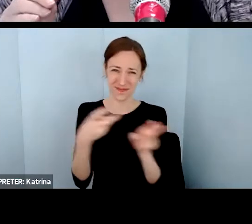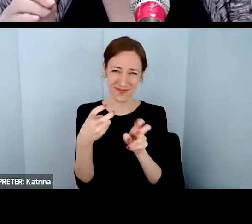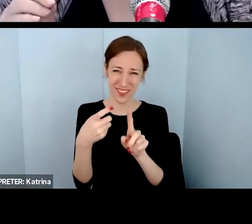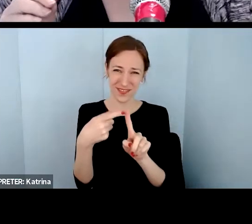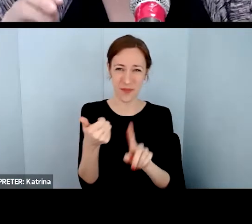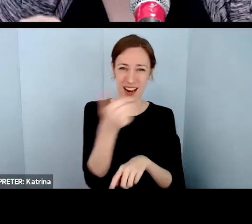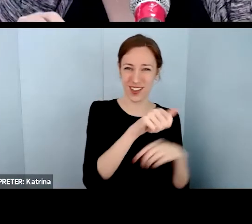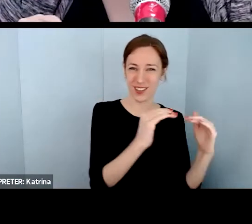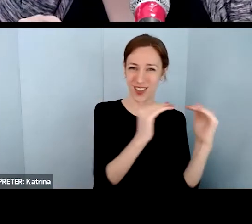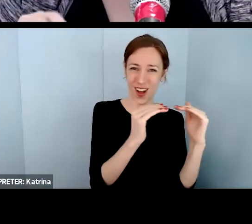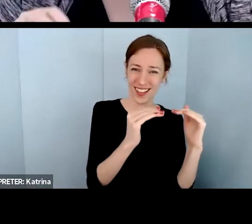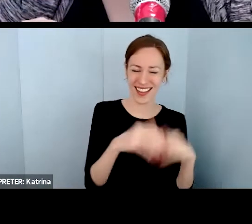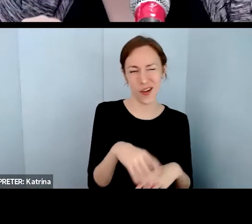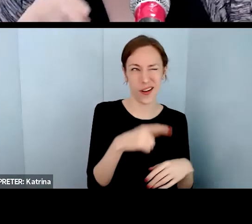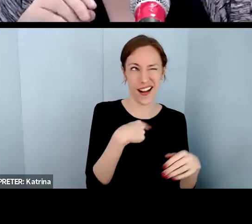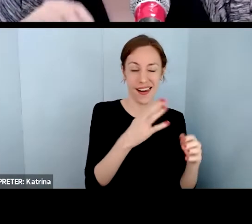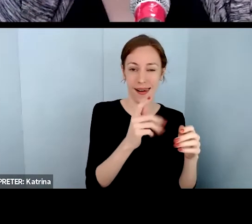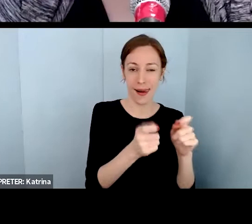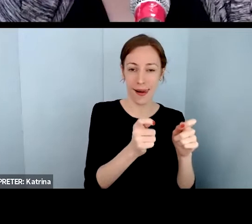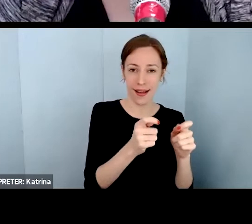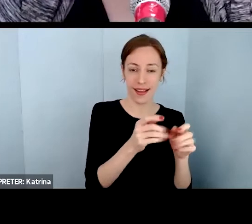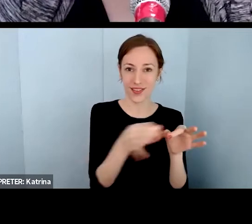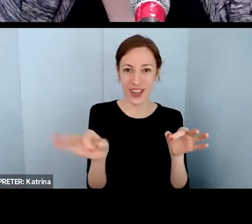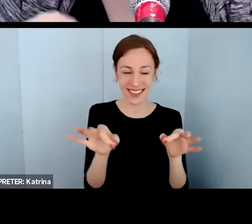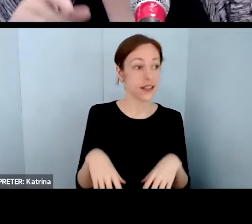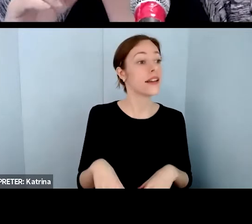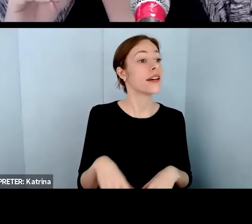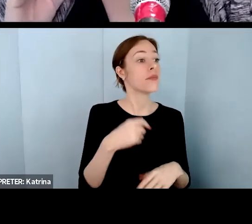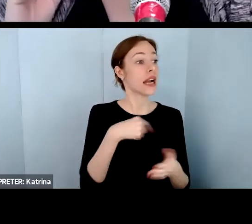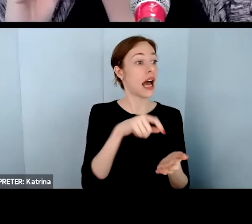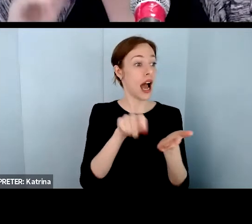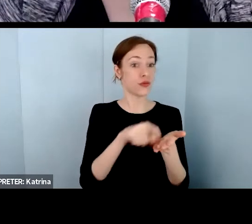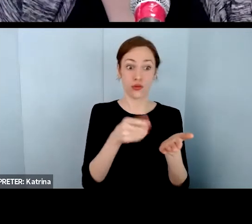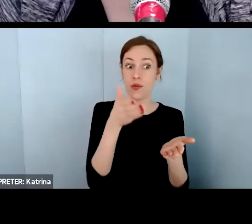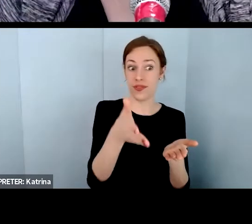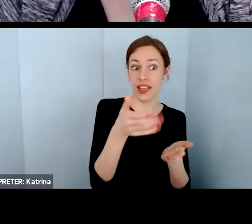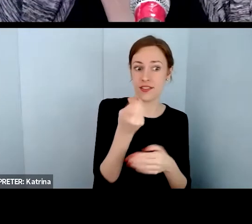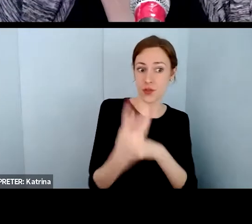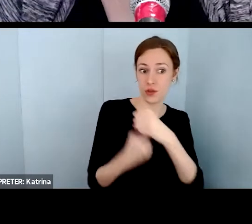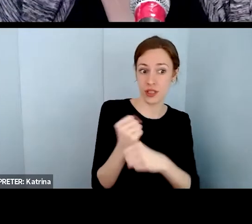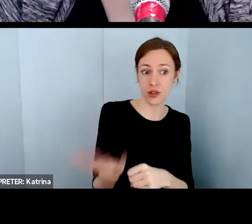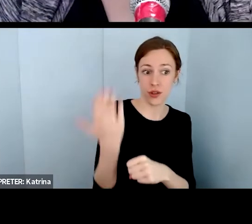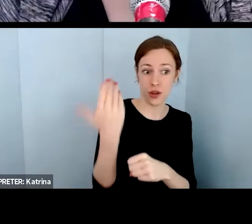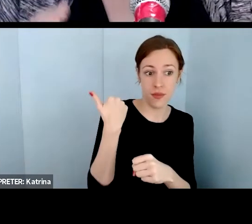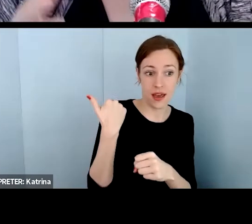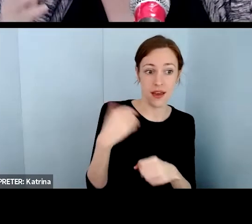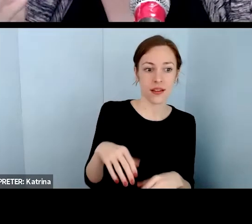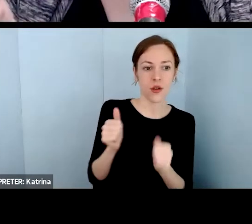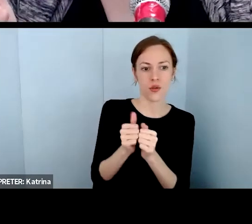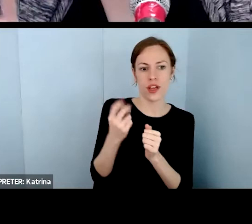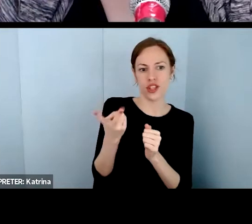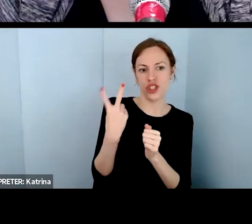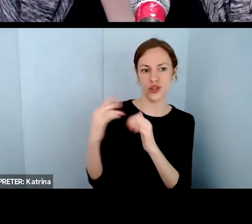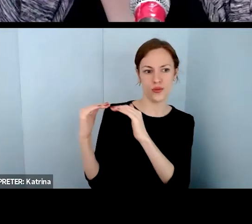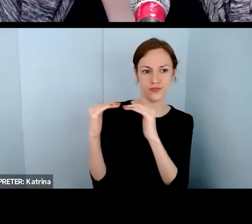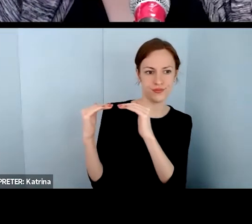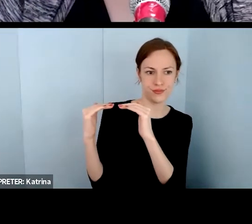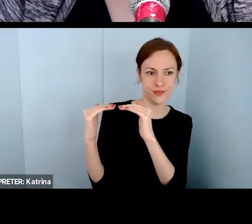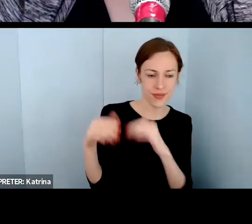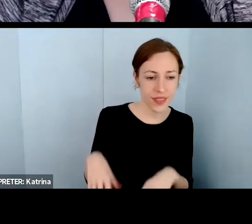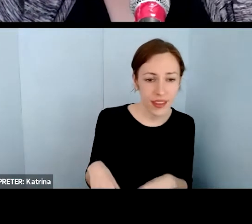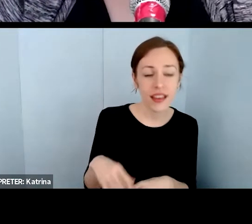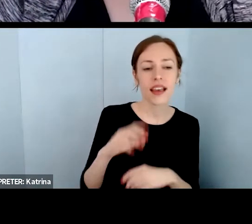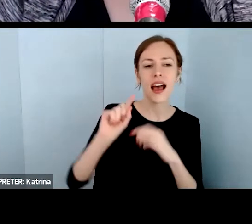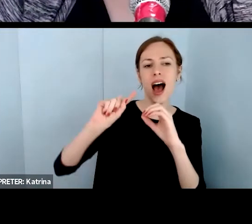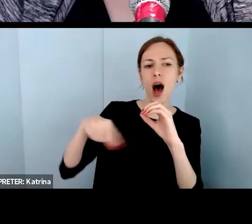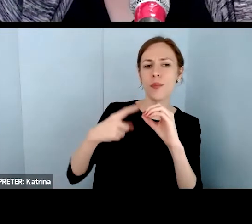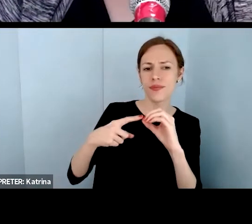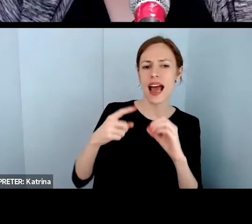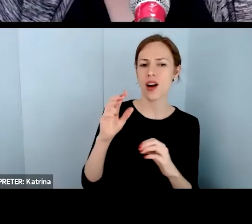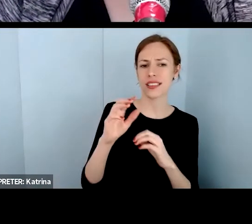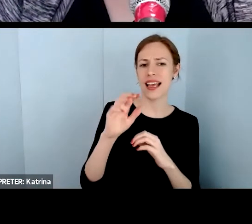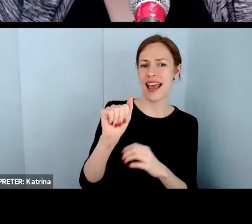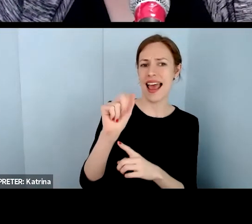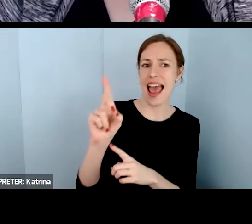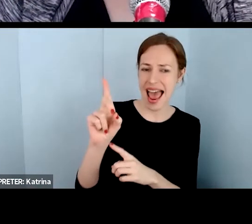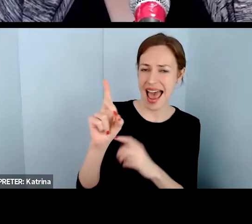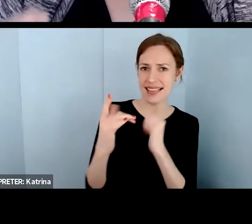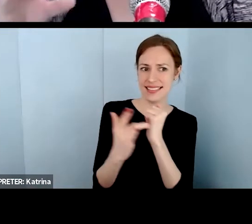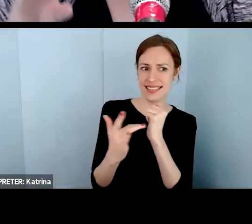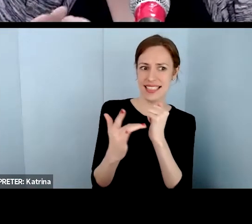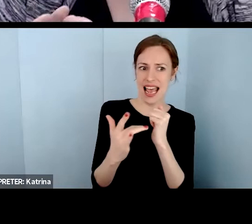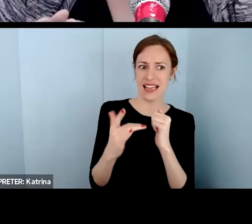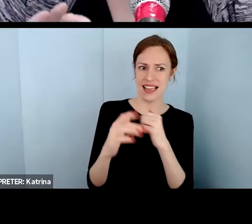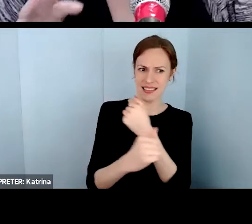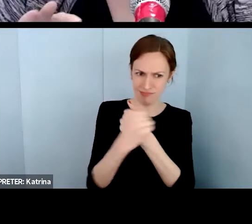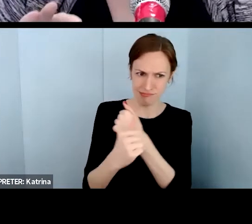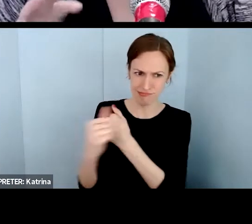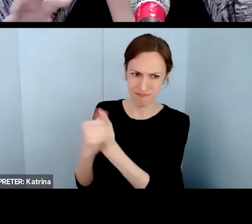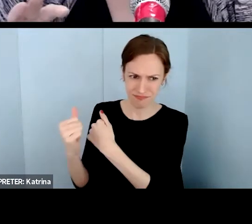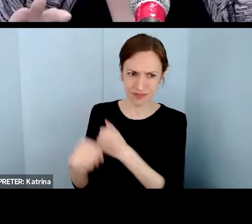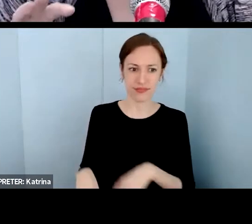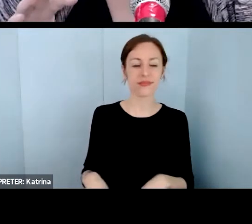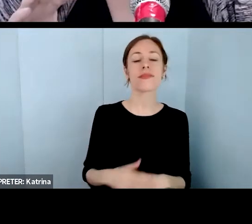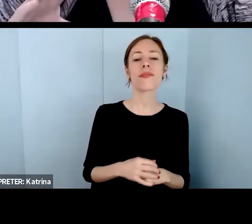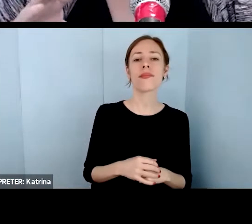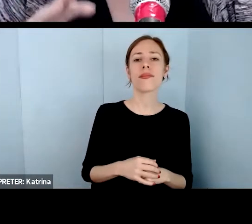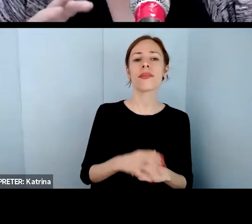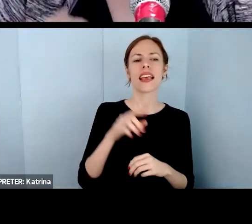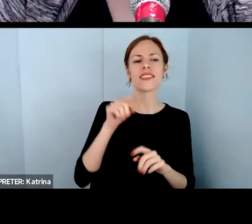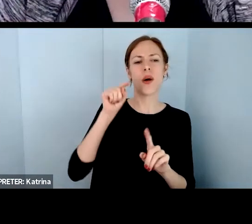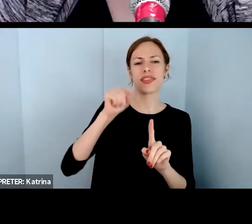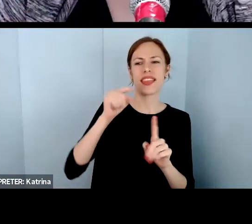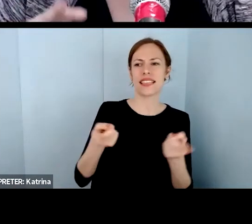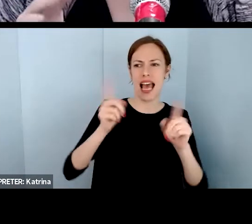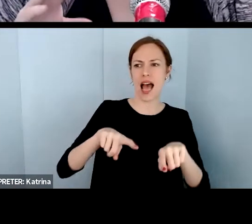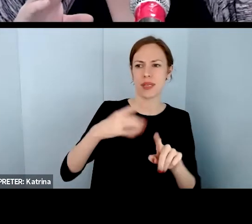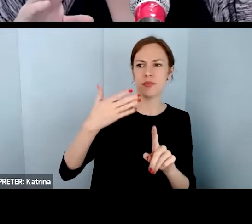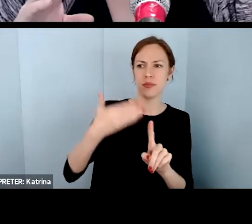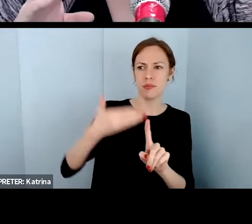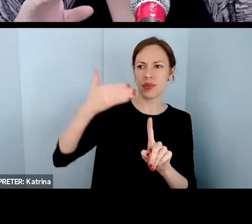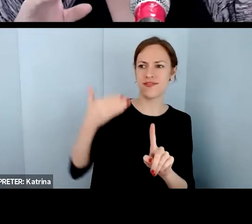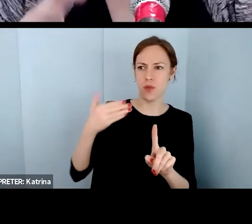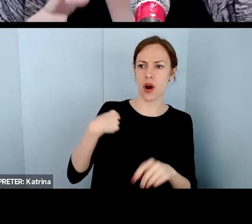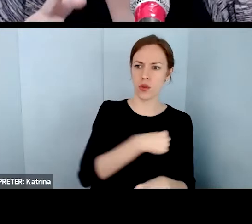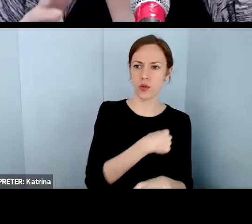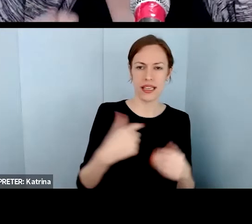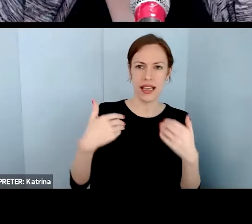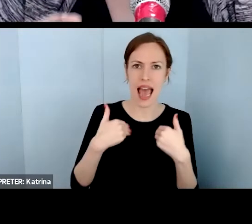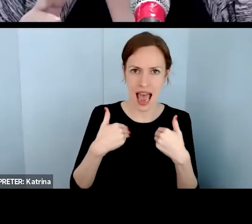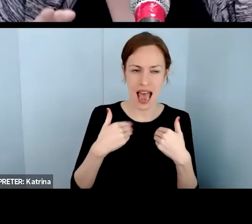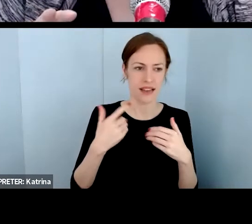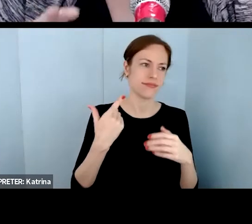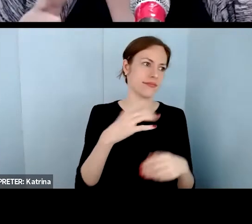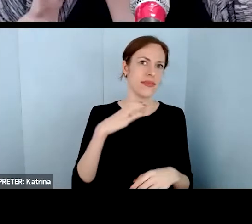I wrote this piece weaponized the digital influence machine a few years back with Matt crane and Tony Naylor about the political perils of online ad tech So, At this time, it was before we had any congressional hearings, specifically about Russian targeting